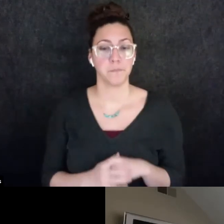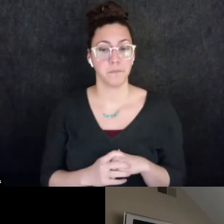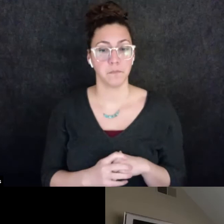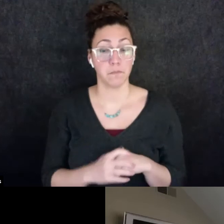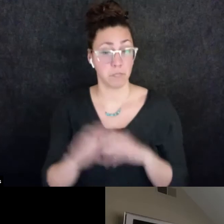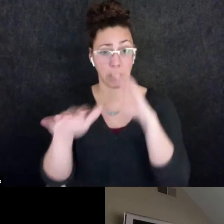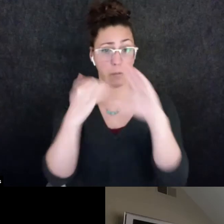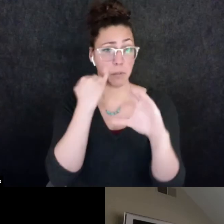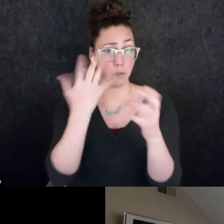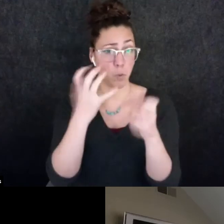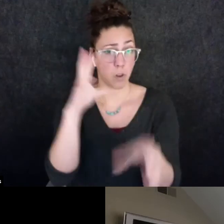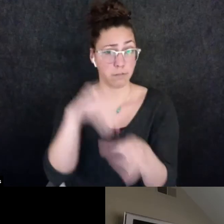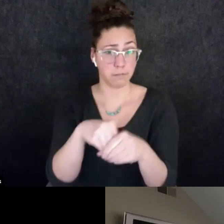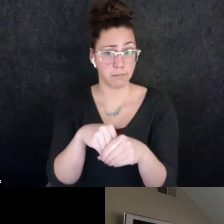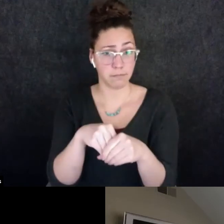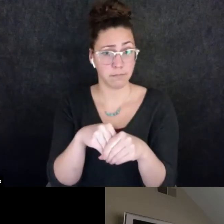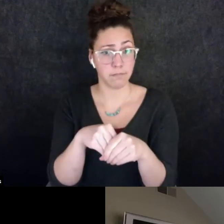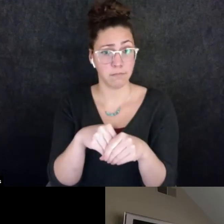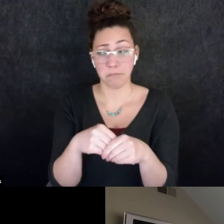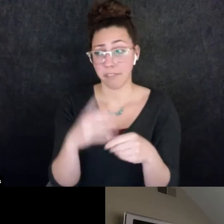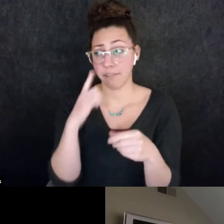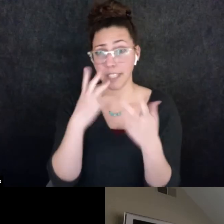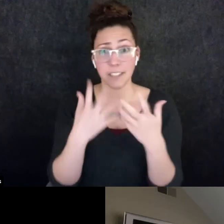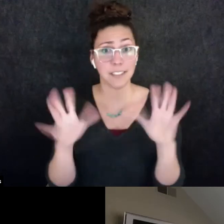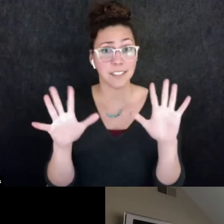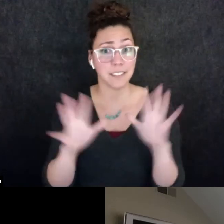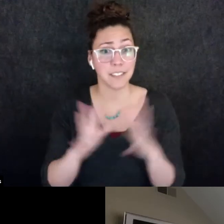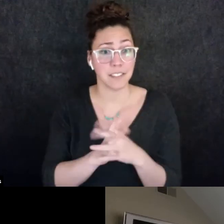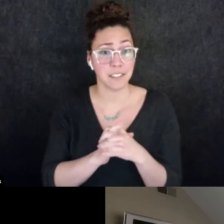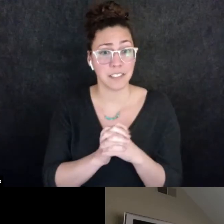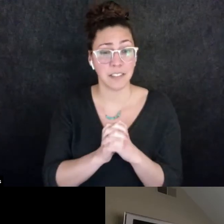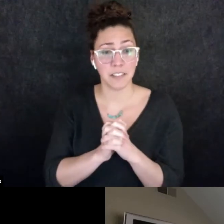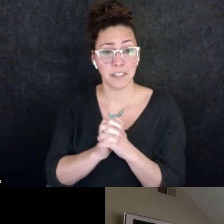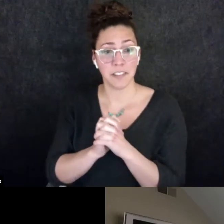And that's pretty much all I have. It looks like we're wrapping up a few minutes early here today.